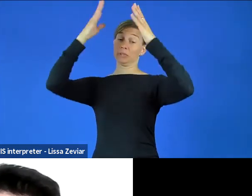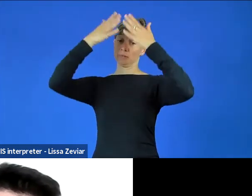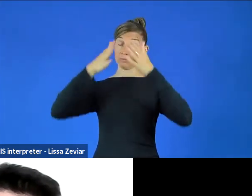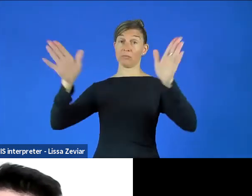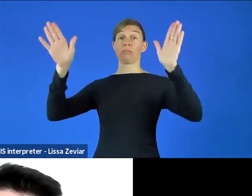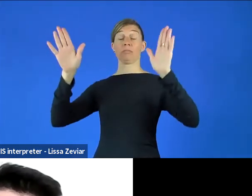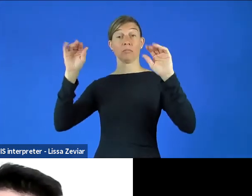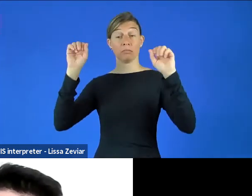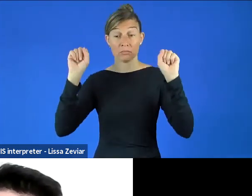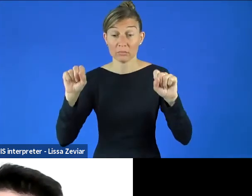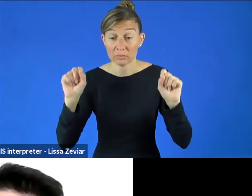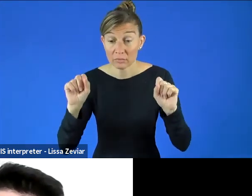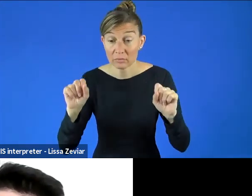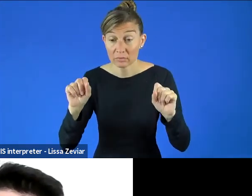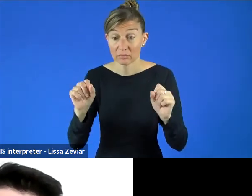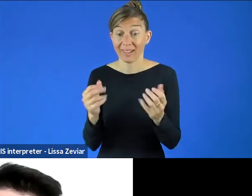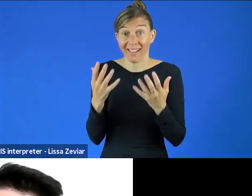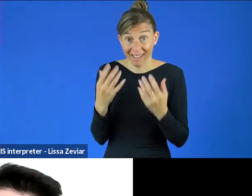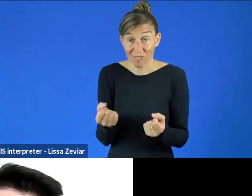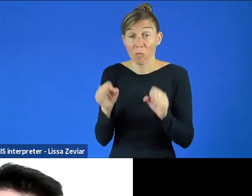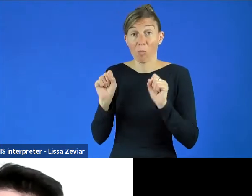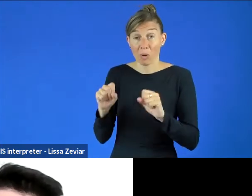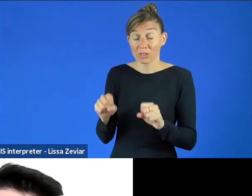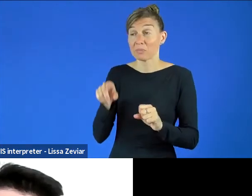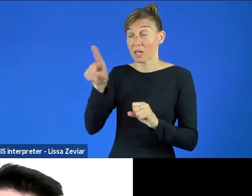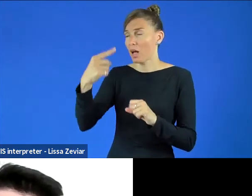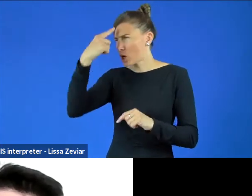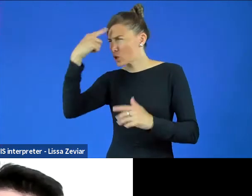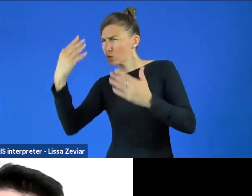and with the new directives making these part of the single market,